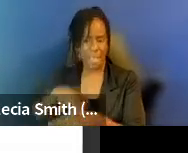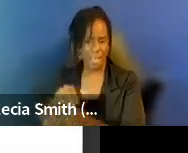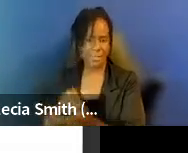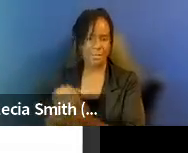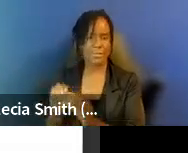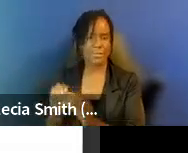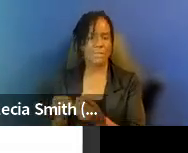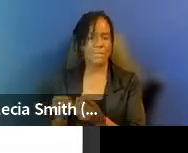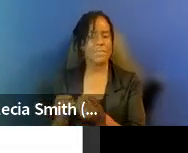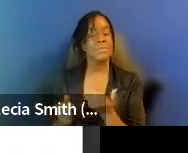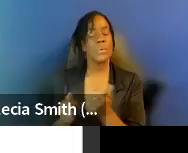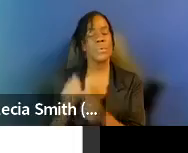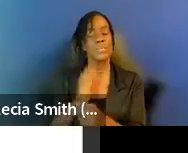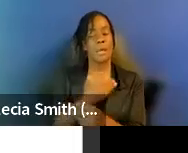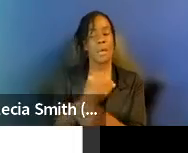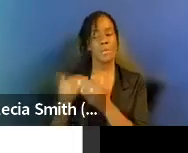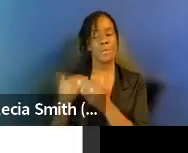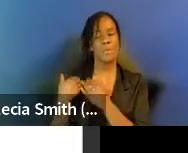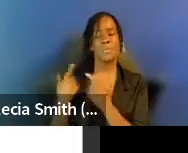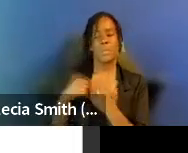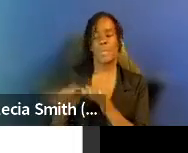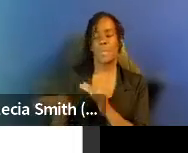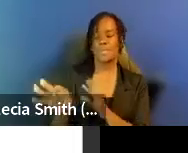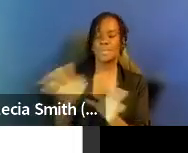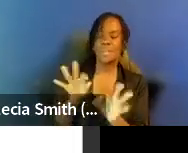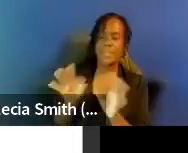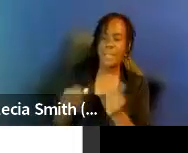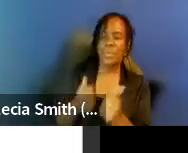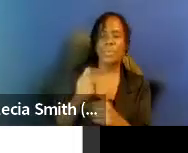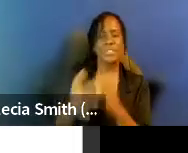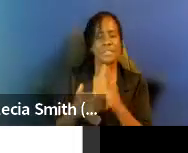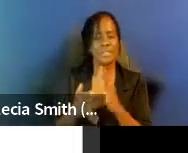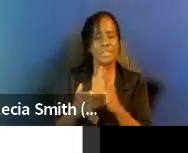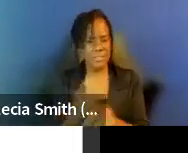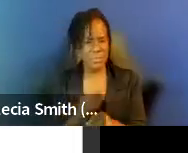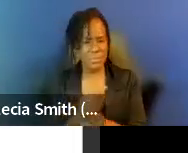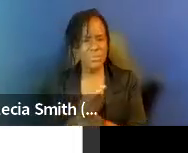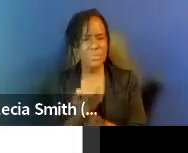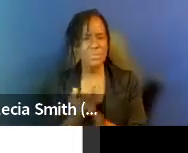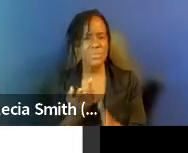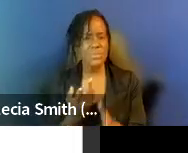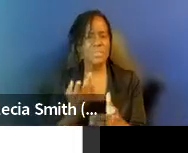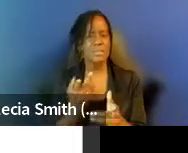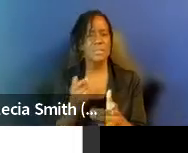practices. I talk about existing standards, existing guidelines. That might seem like a no-brainer, but certainly we